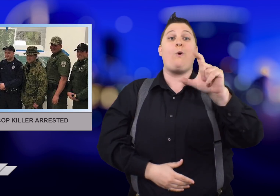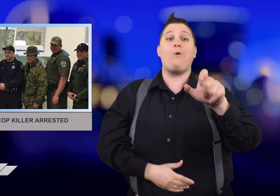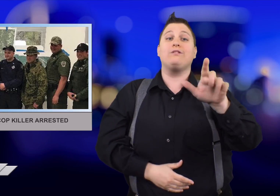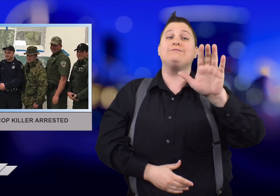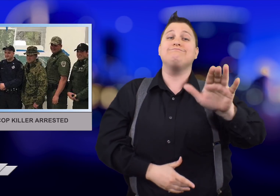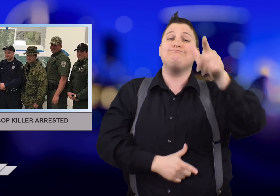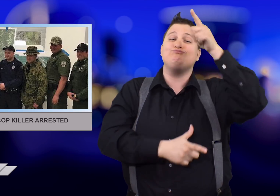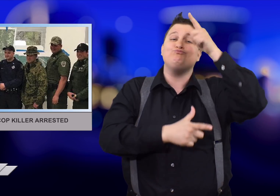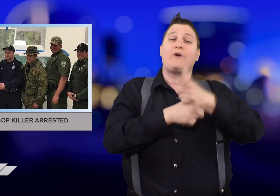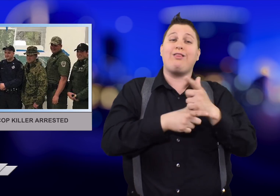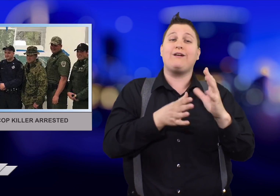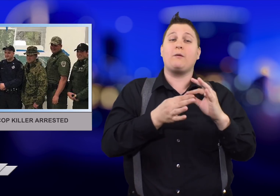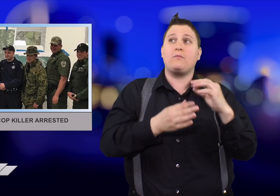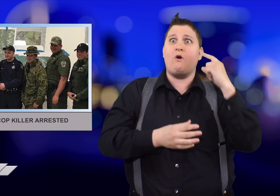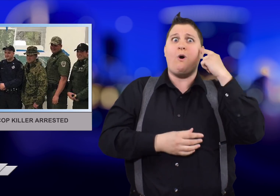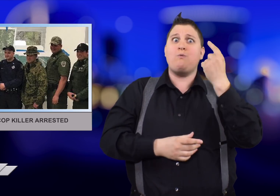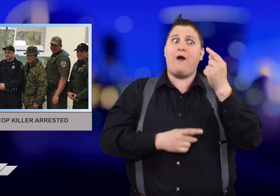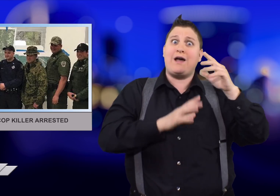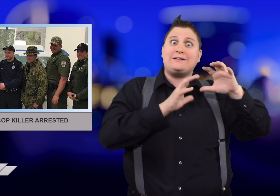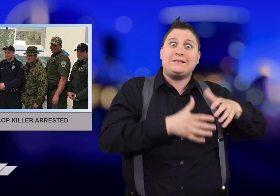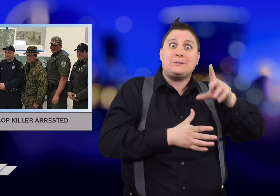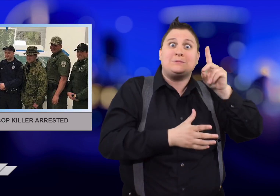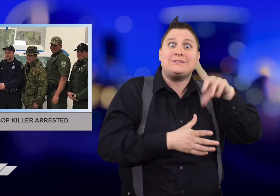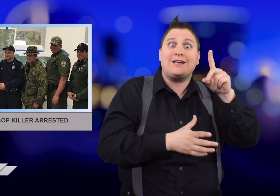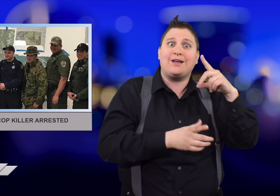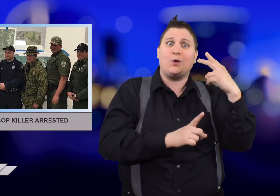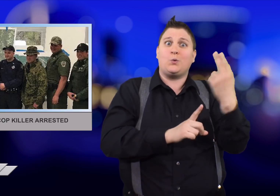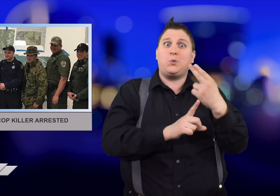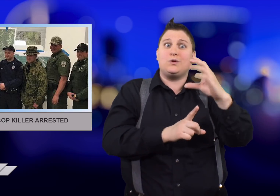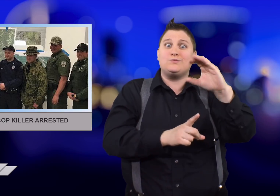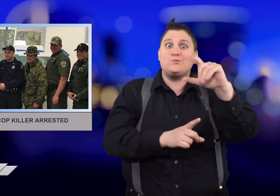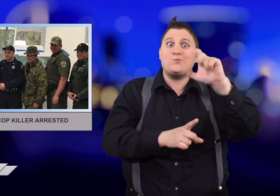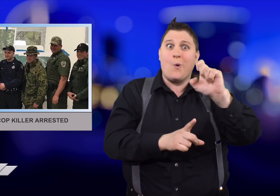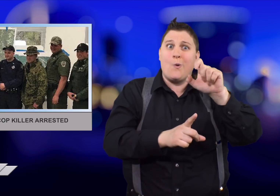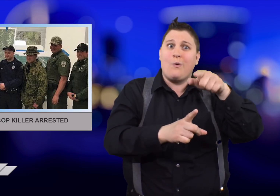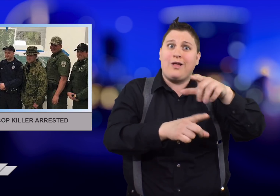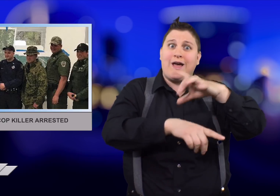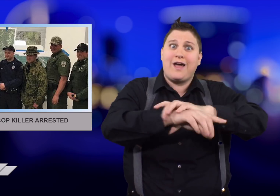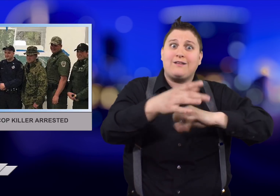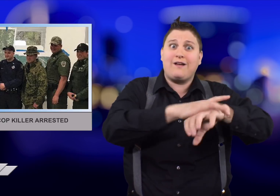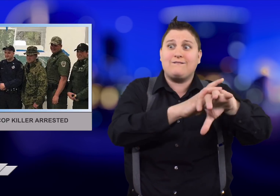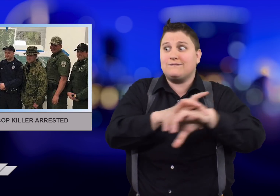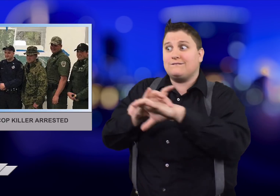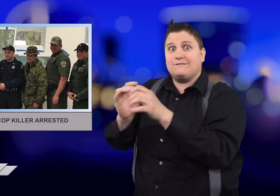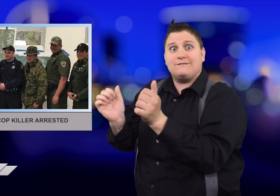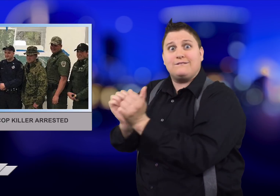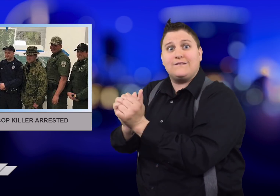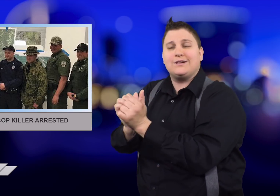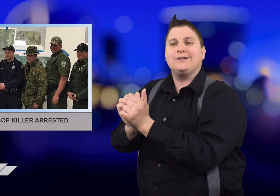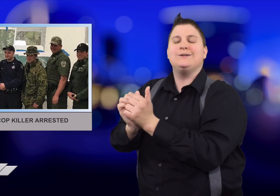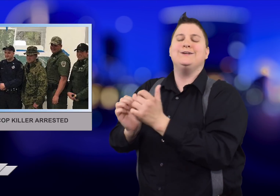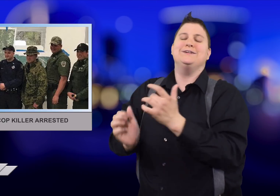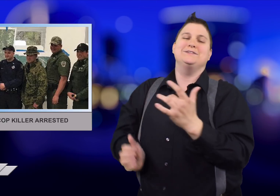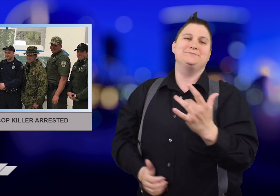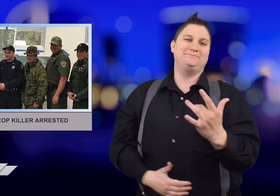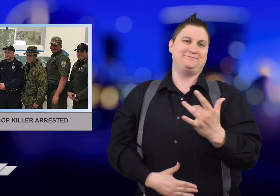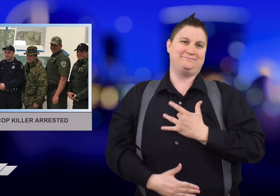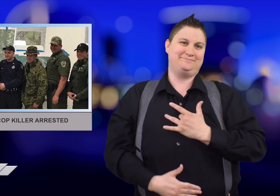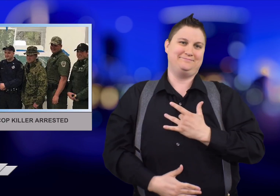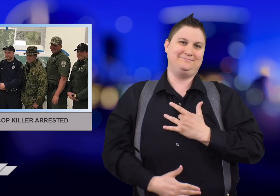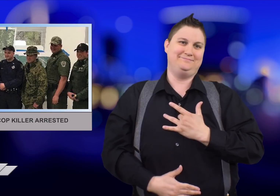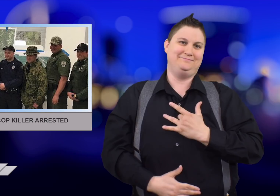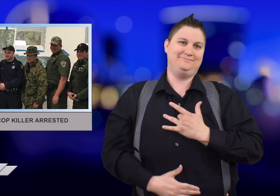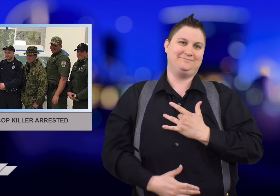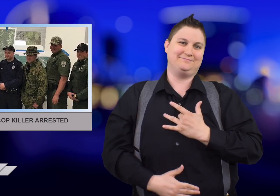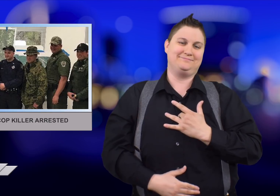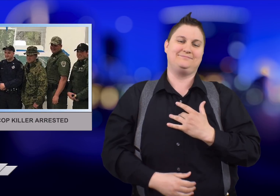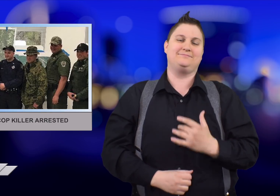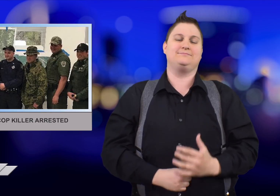Cole's brother said it made him smile when he heard of the symbolic gesture.